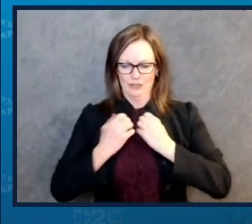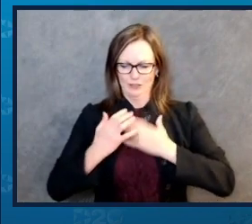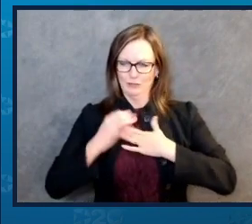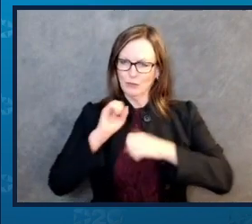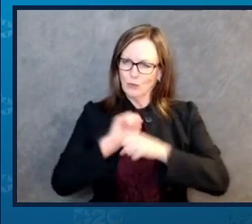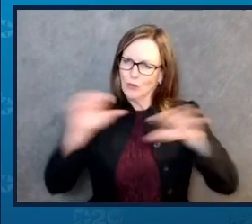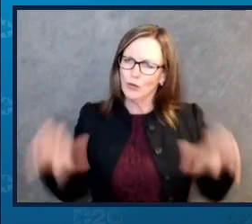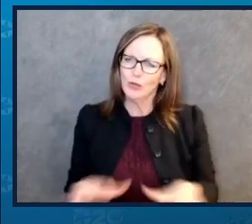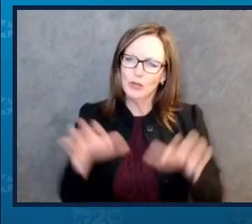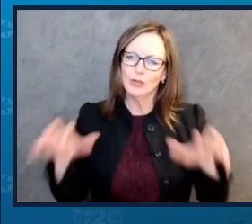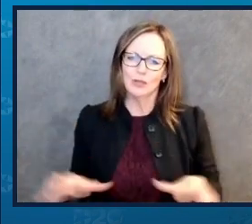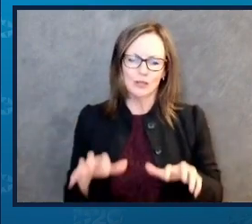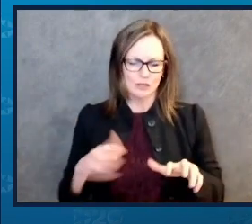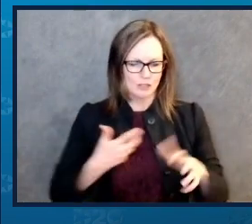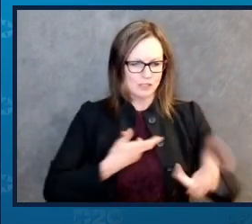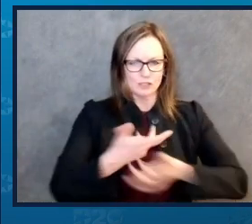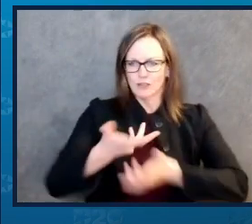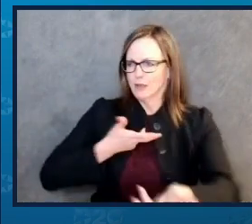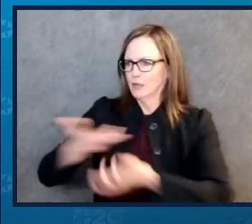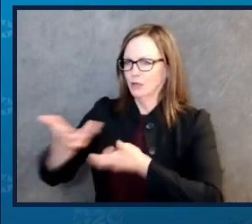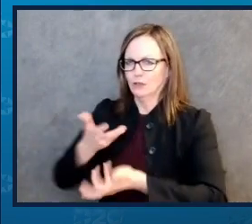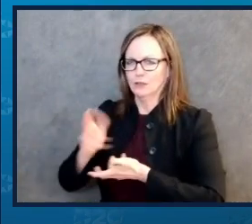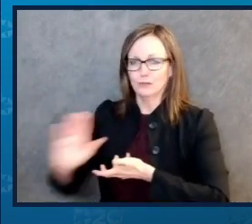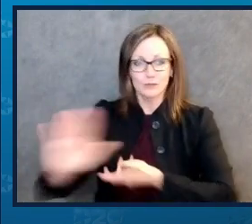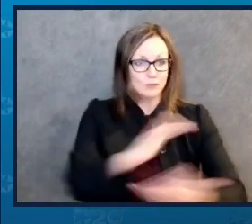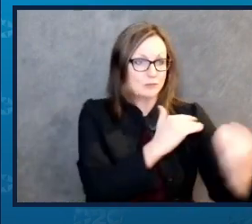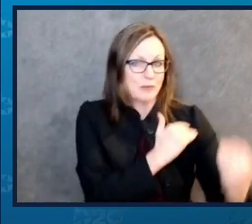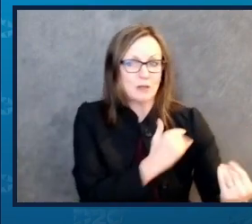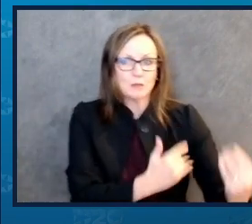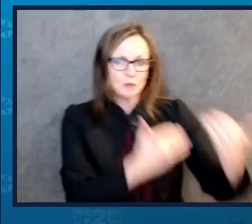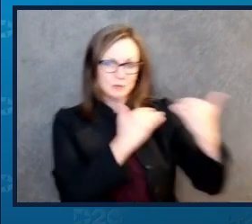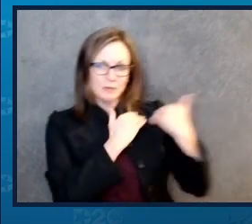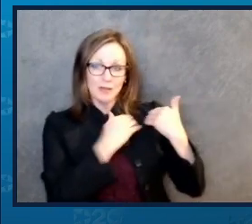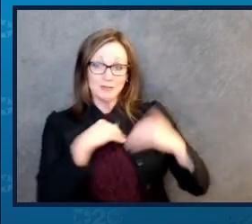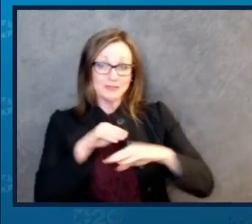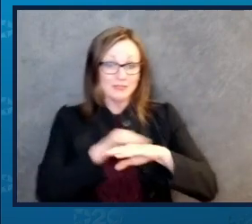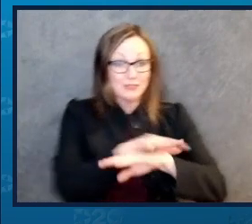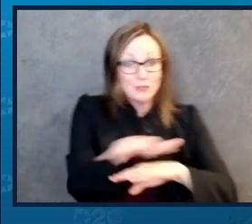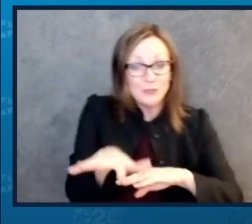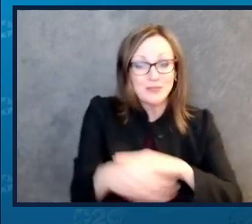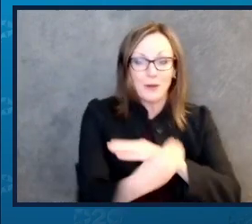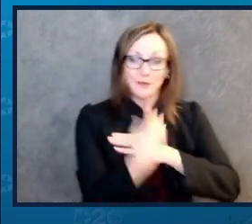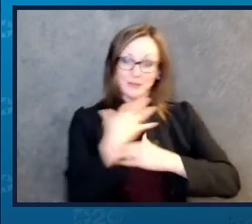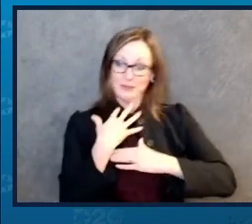THAT LED ME TO BECOME A LAWYER,